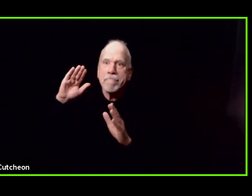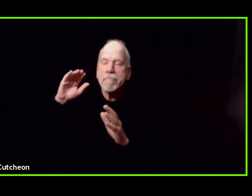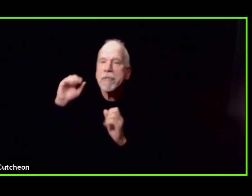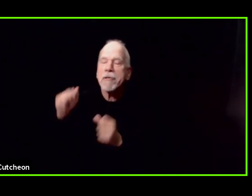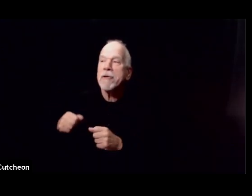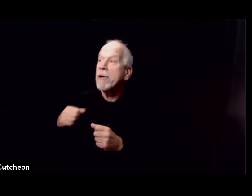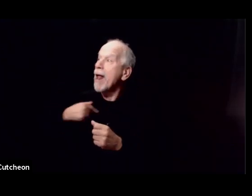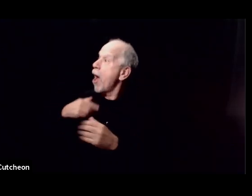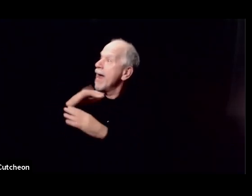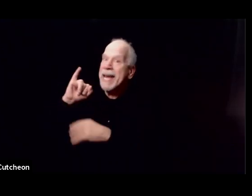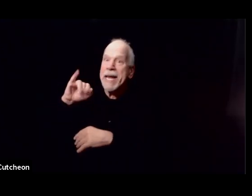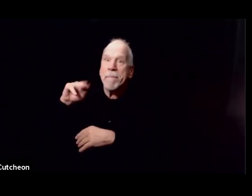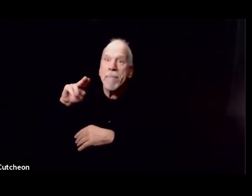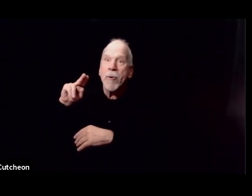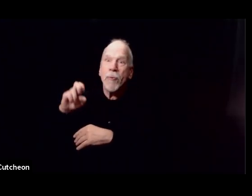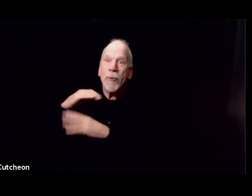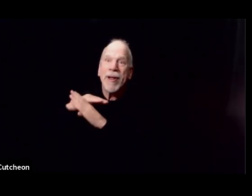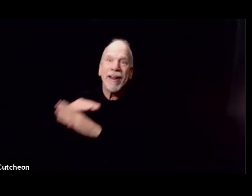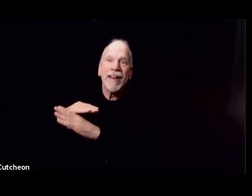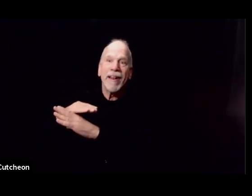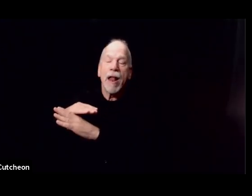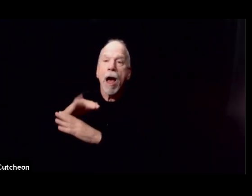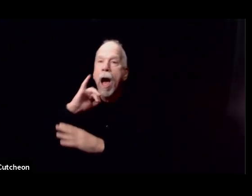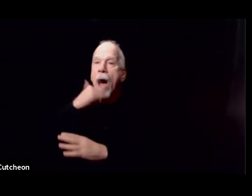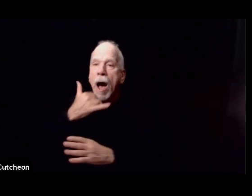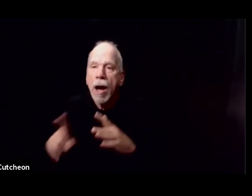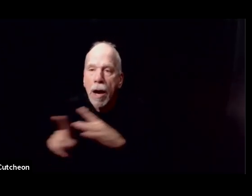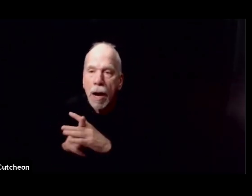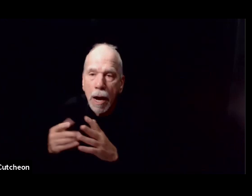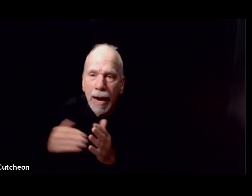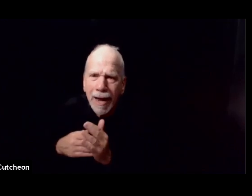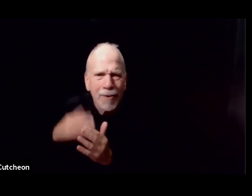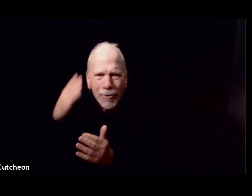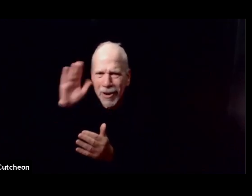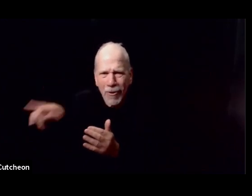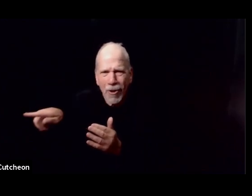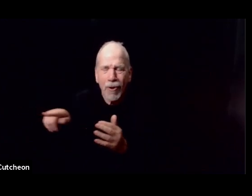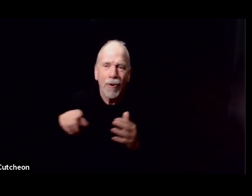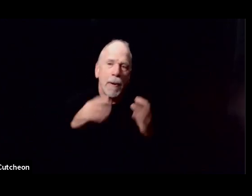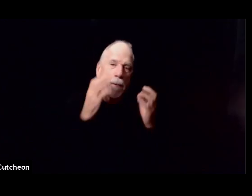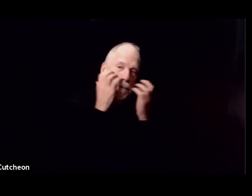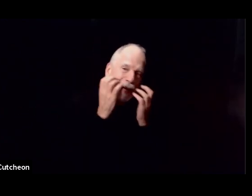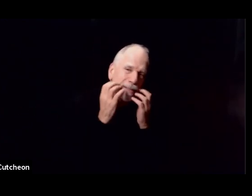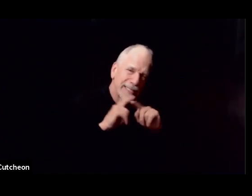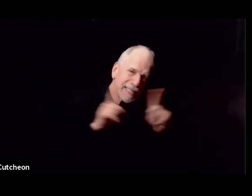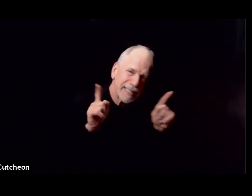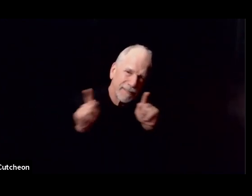about this but it does mean unfortunately that this virus is going to be with us for